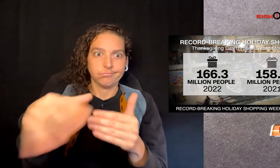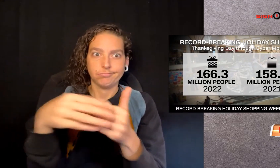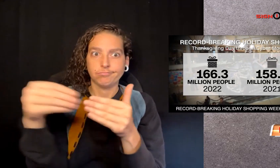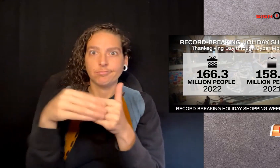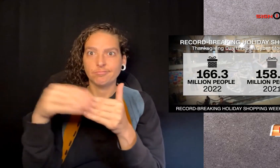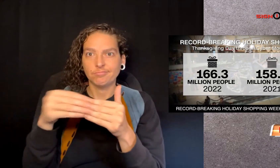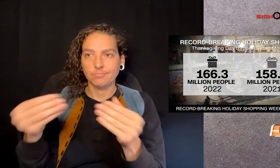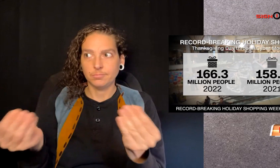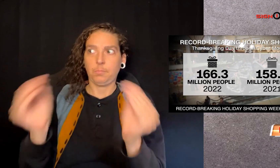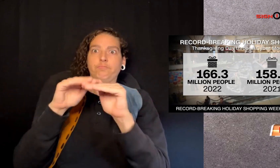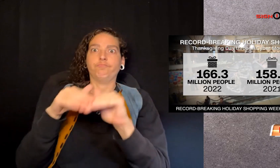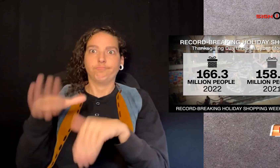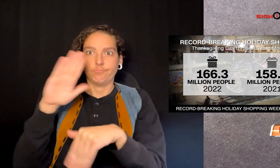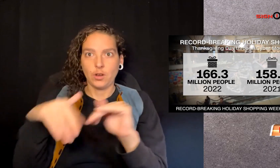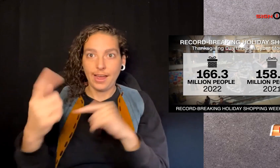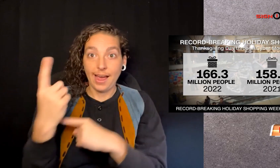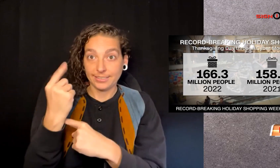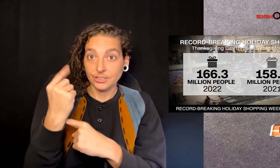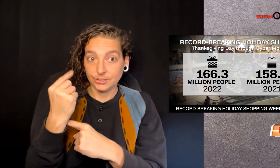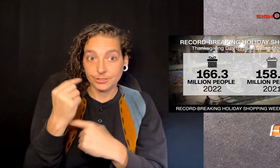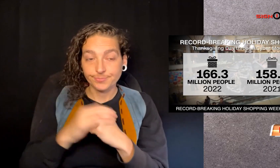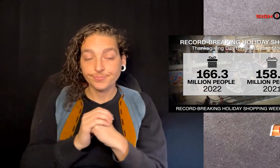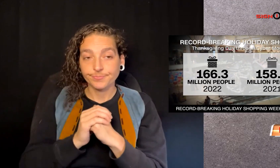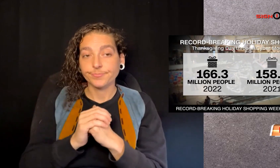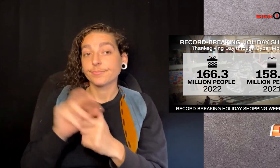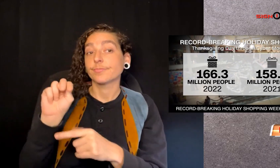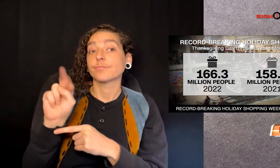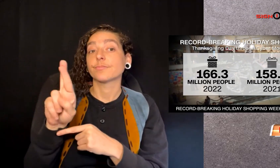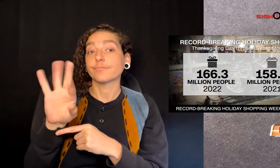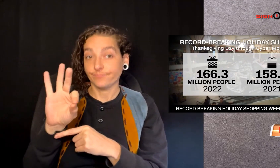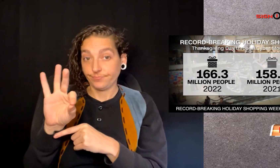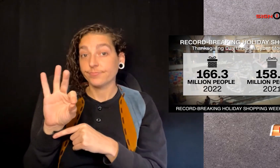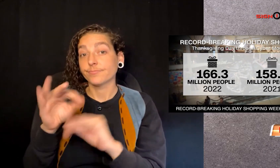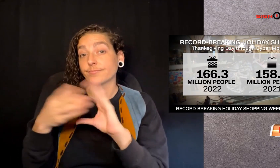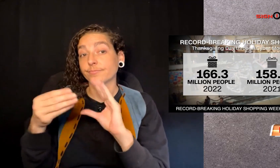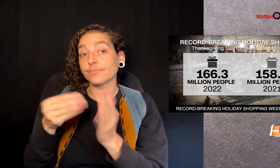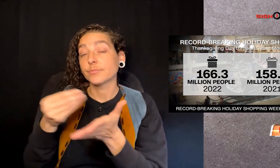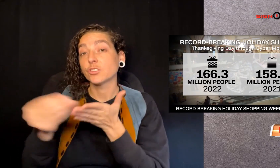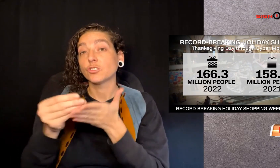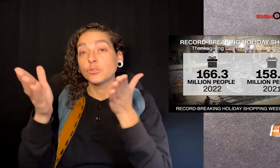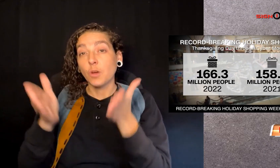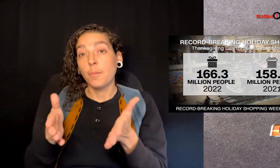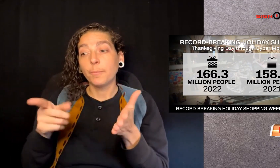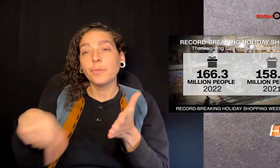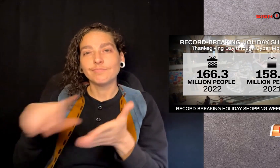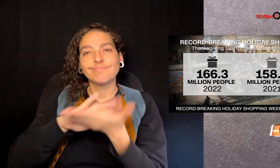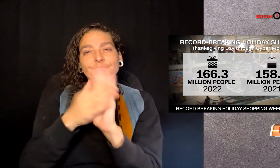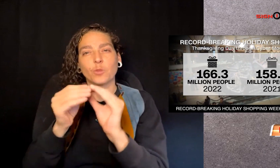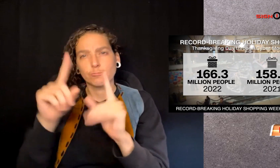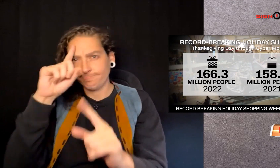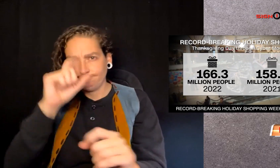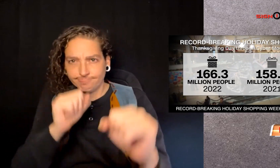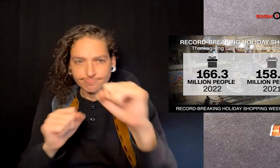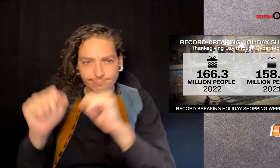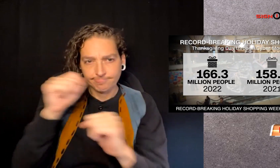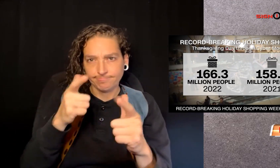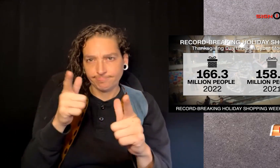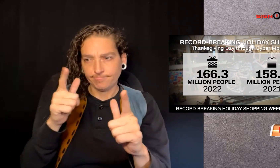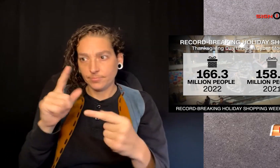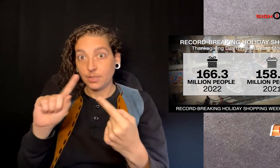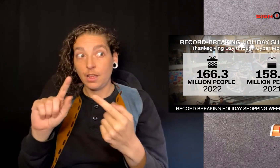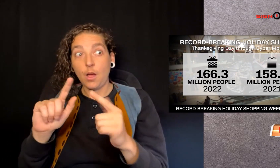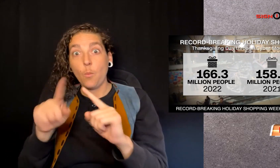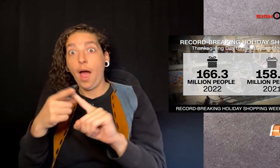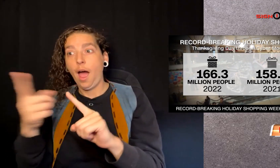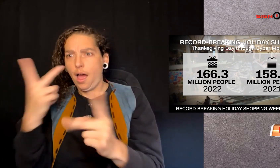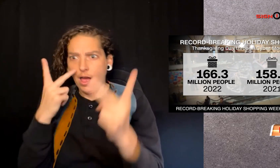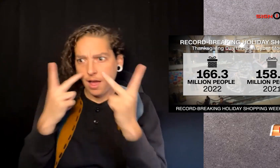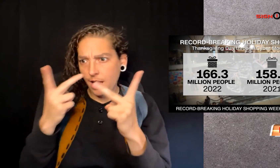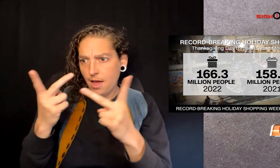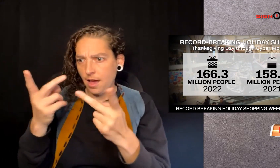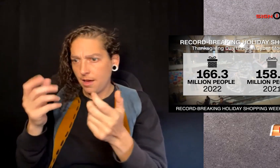Monday that's almost 8 million more than last year NRF says shoppers will be more strategic